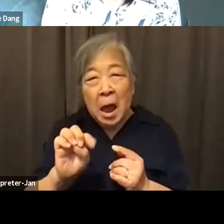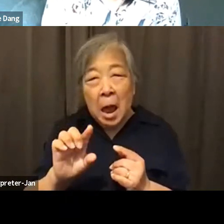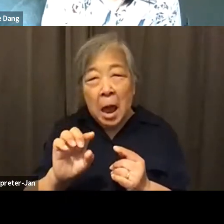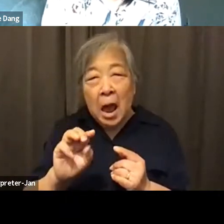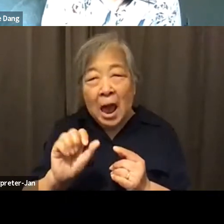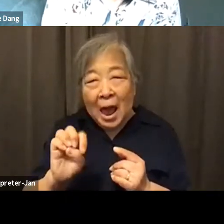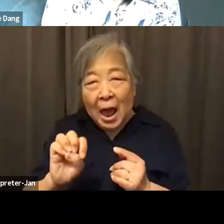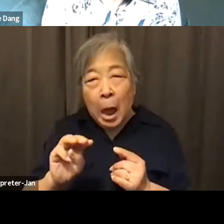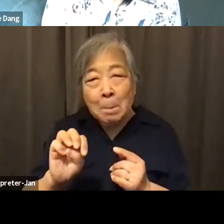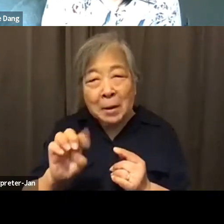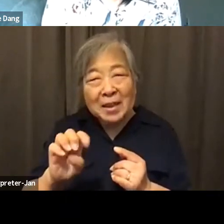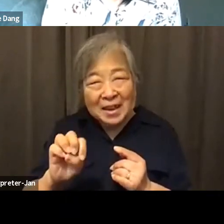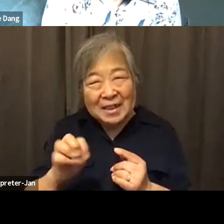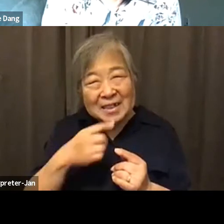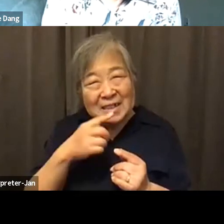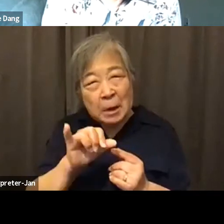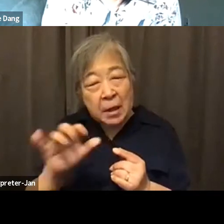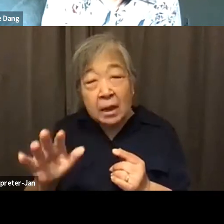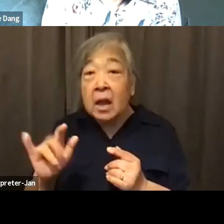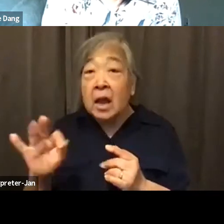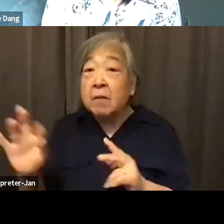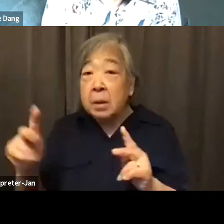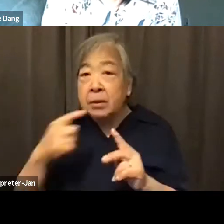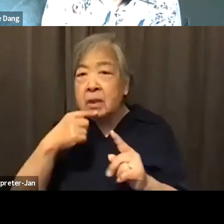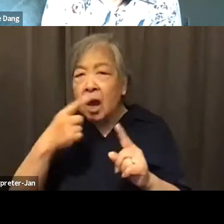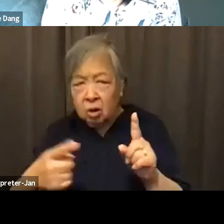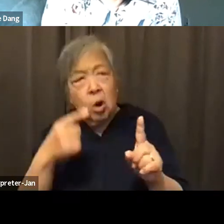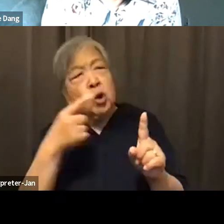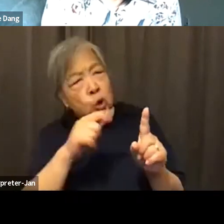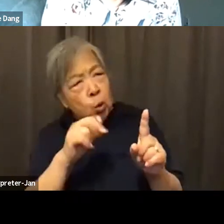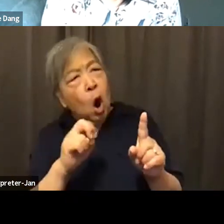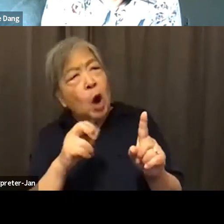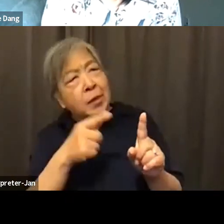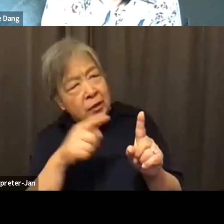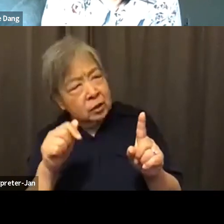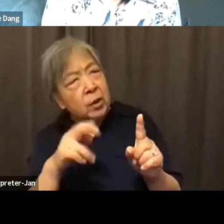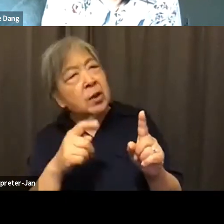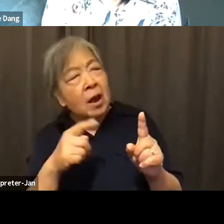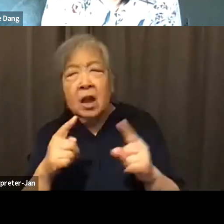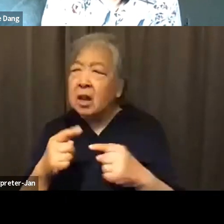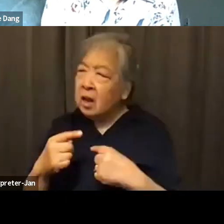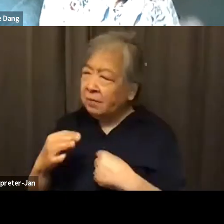it from people telling you that you are something, you're kind of like picking your battles,